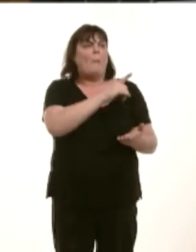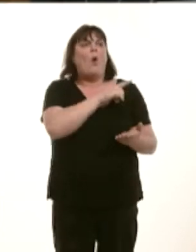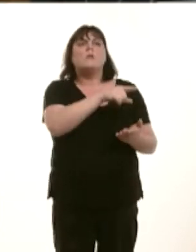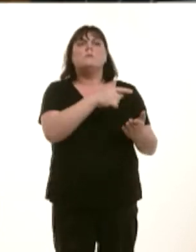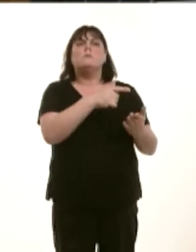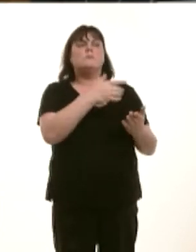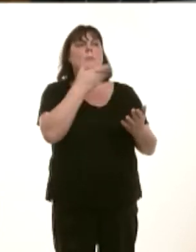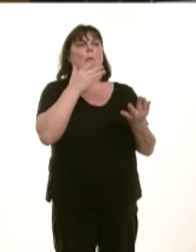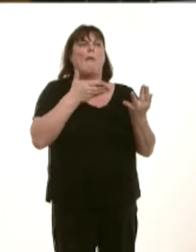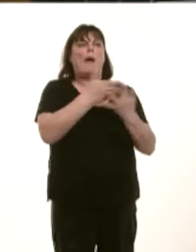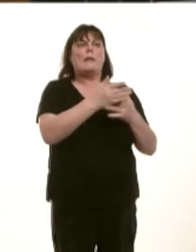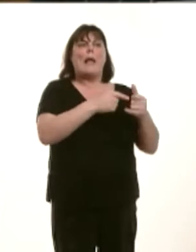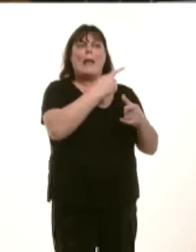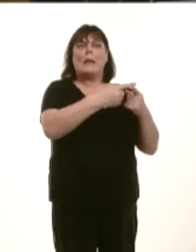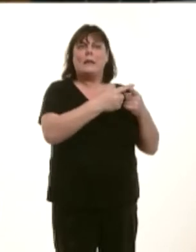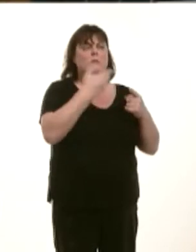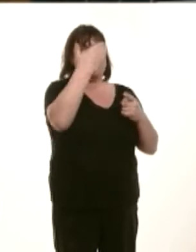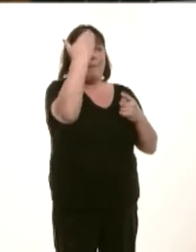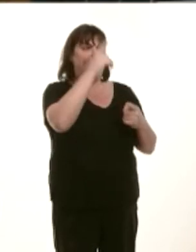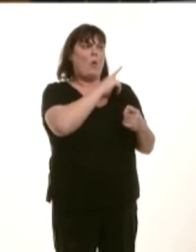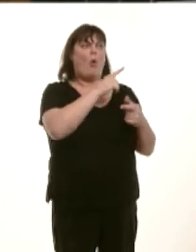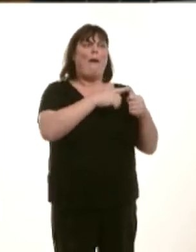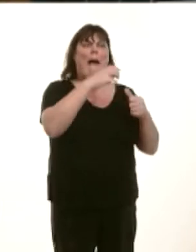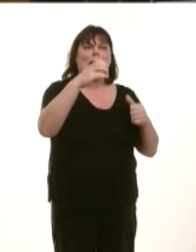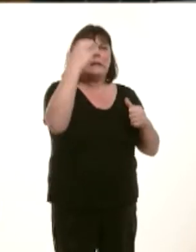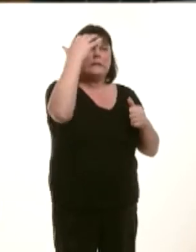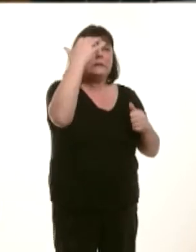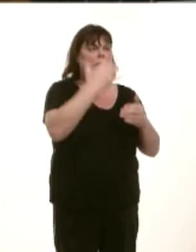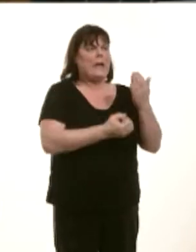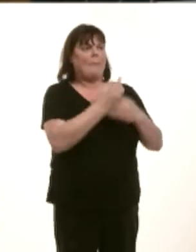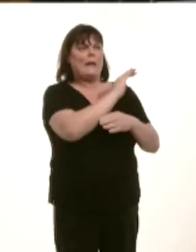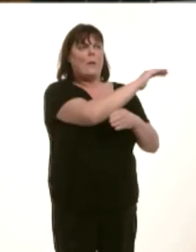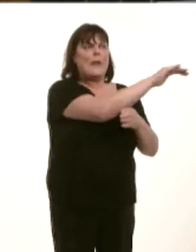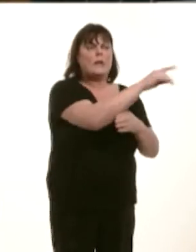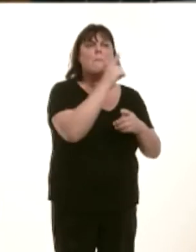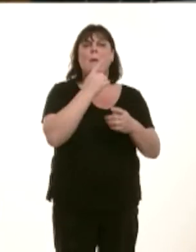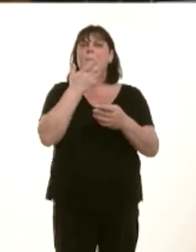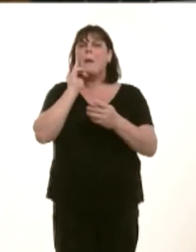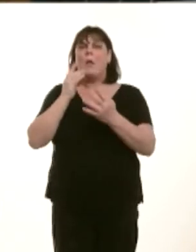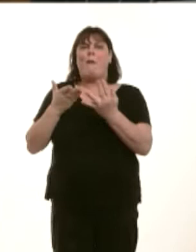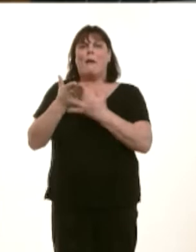often who have had accidents, so theyíre out, and they can be resolved very, very quickly. The people who come in in the winter tend to have more complex conditions, particularly